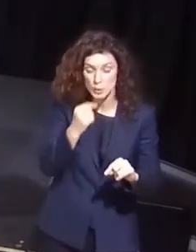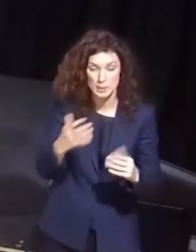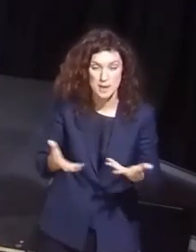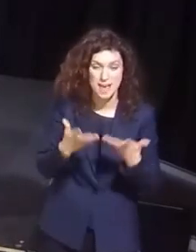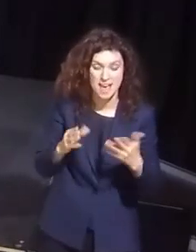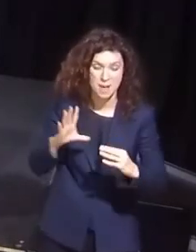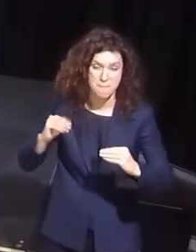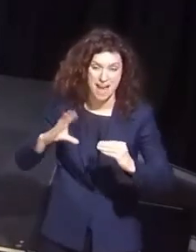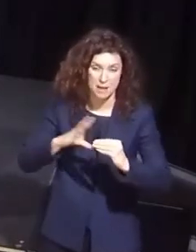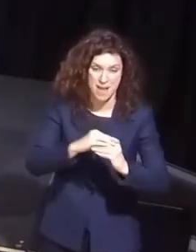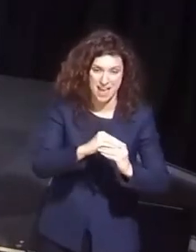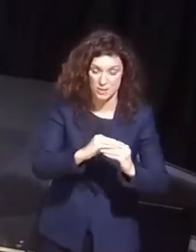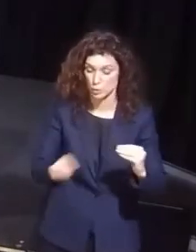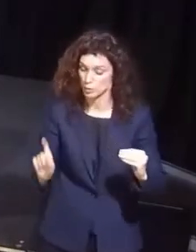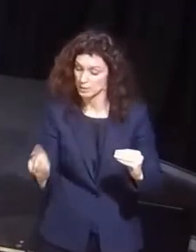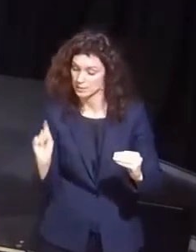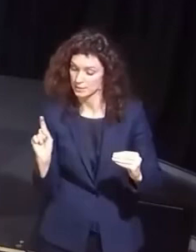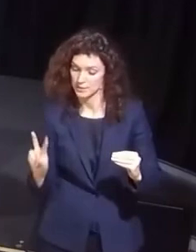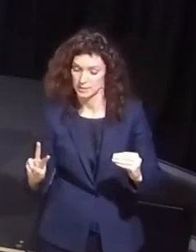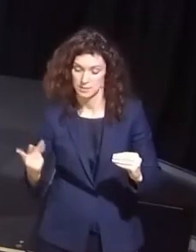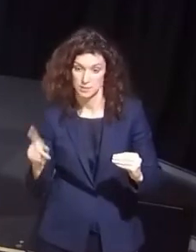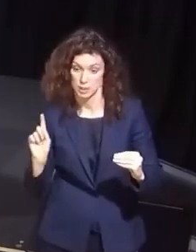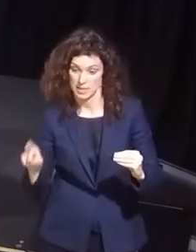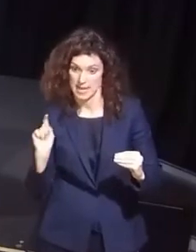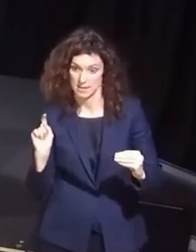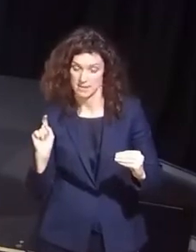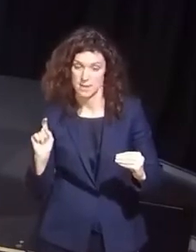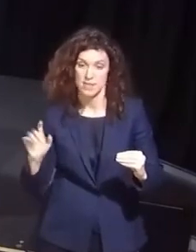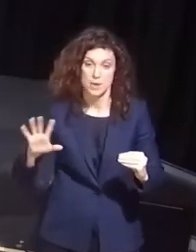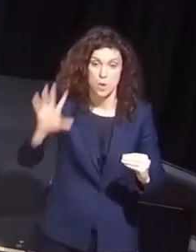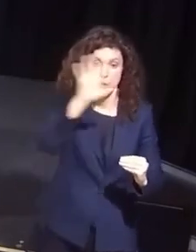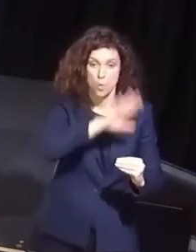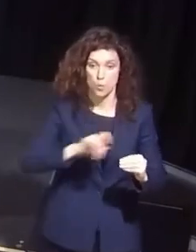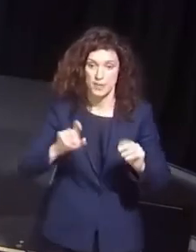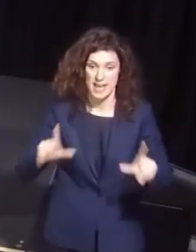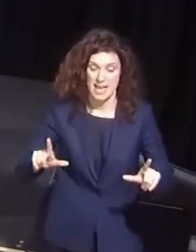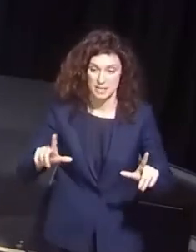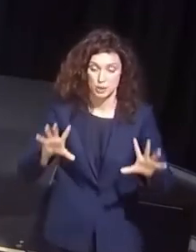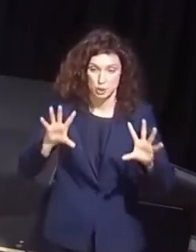You hit a switch, the whole game stops and then it scans through up, down, left, right,